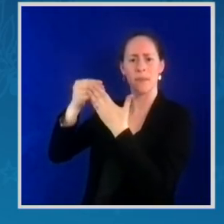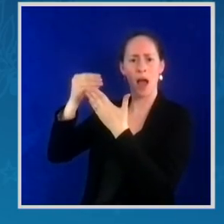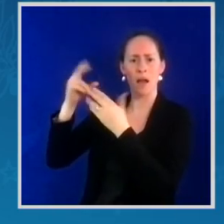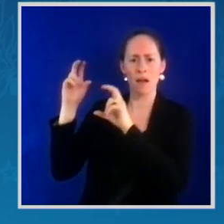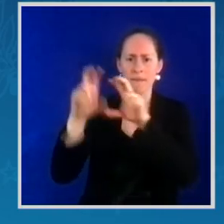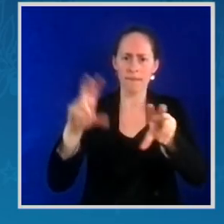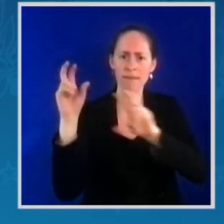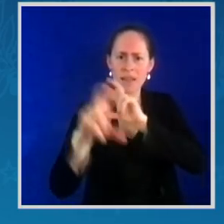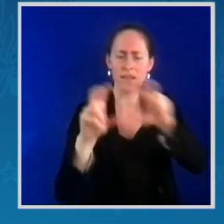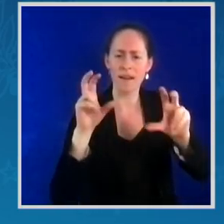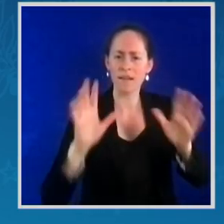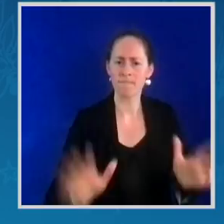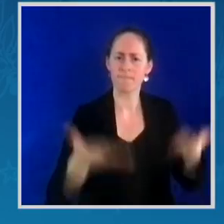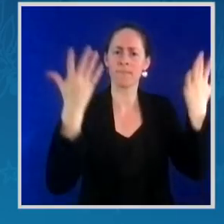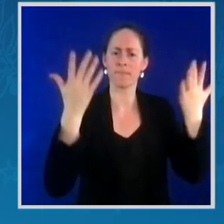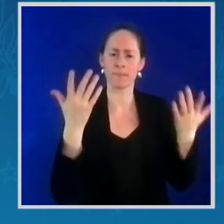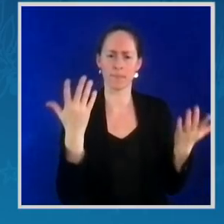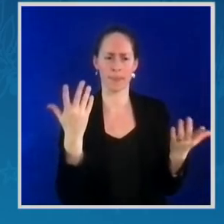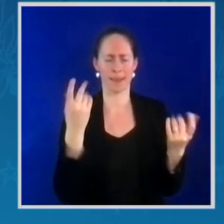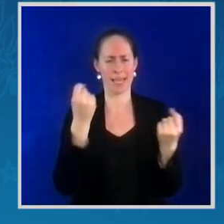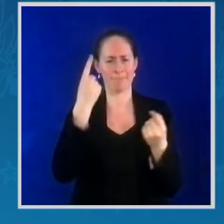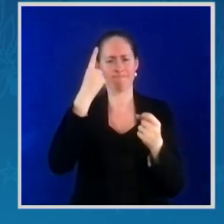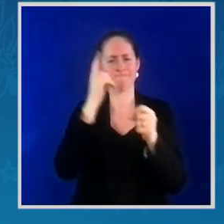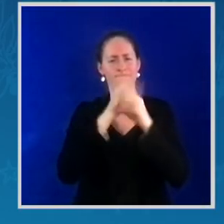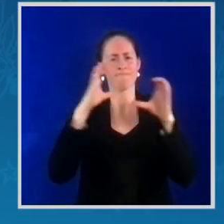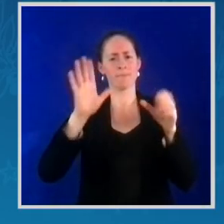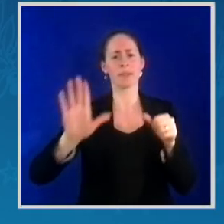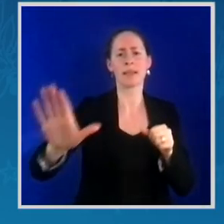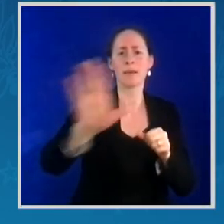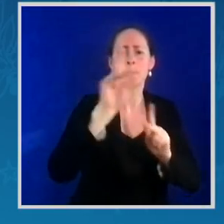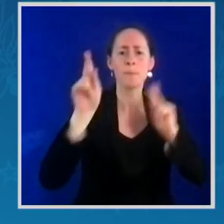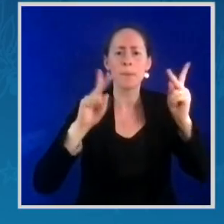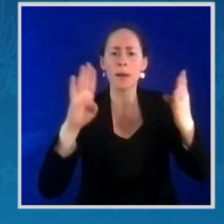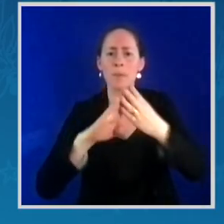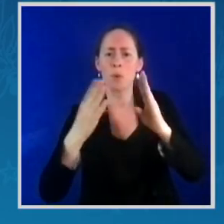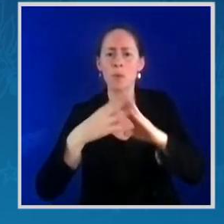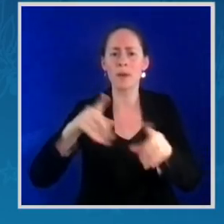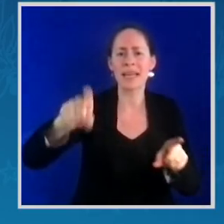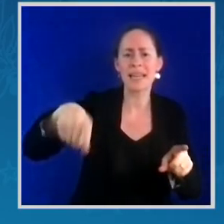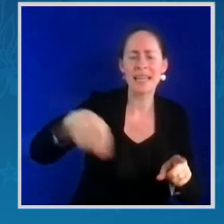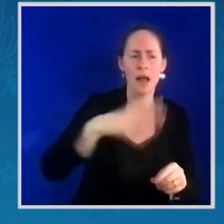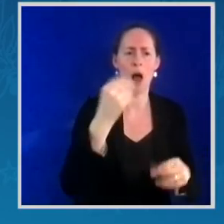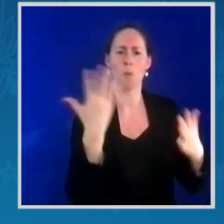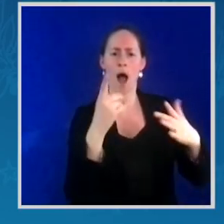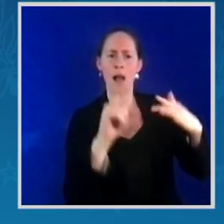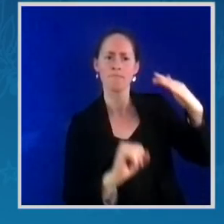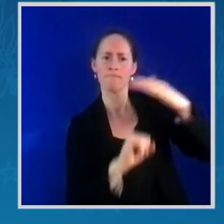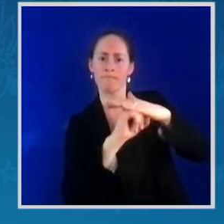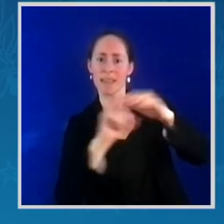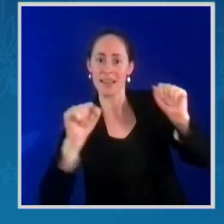but also the capacity. What has become clear to me during the course of this meeting